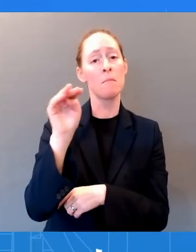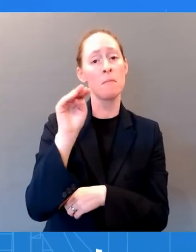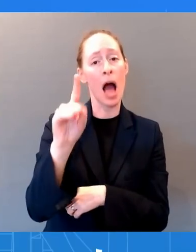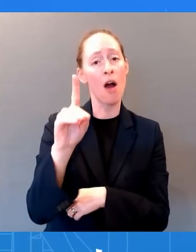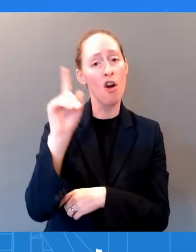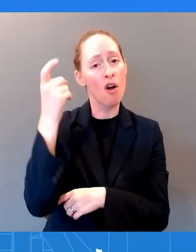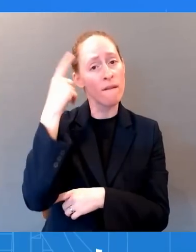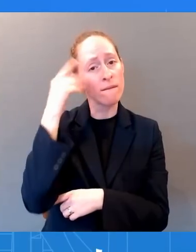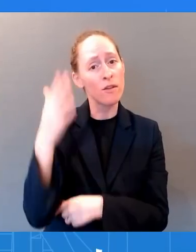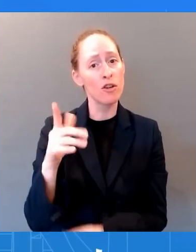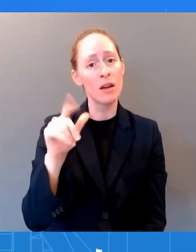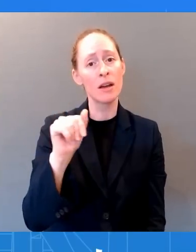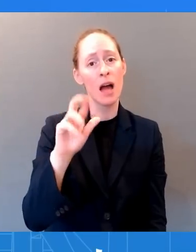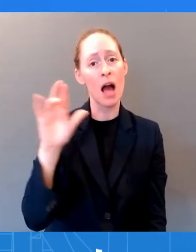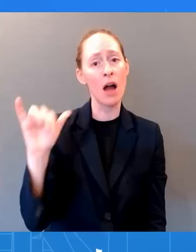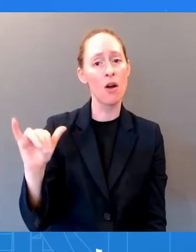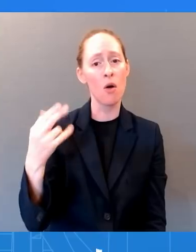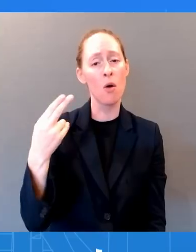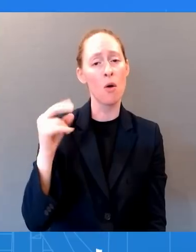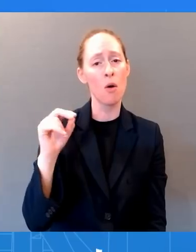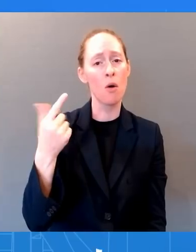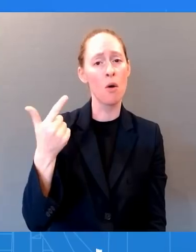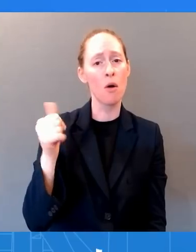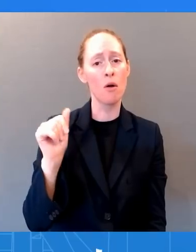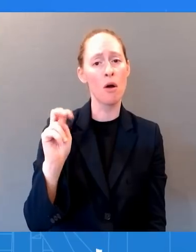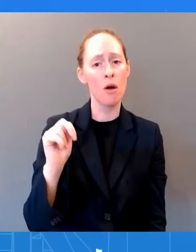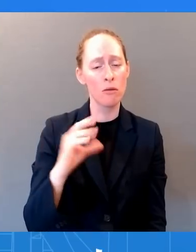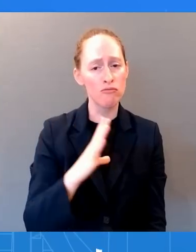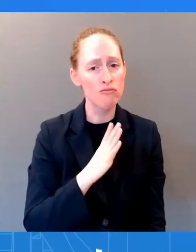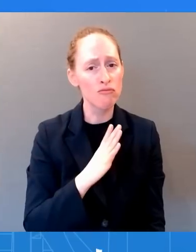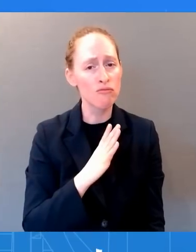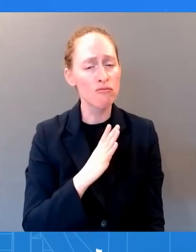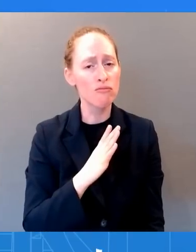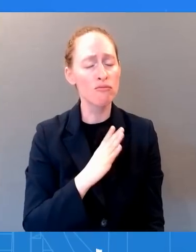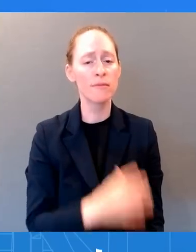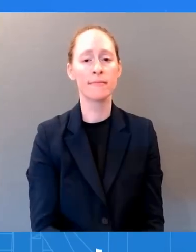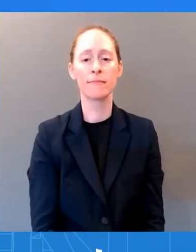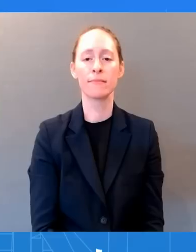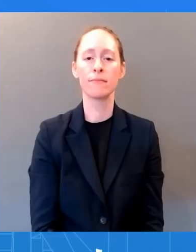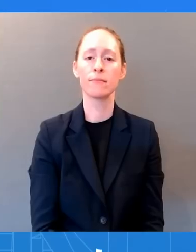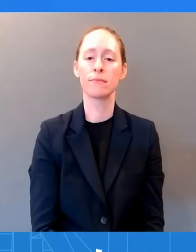called them out of being that mainstream Republican. But we have seen these MAGA,